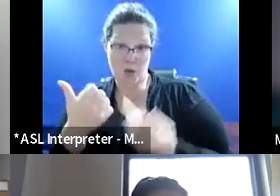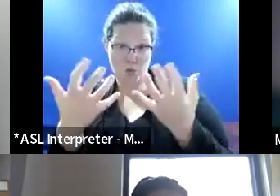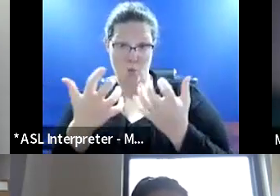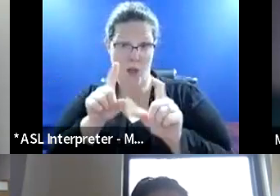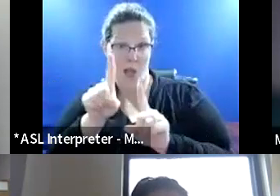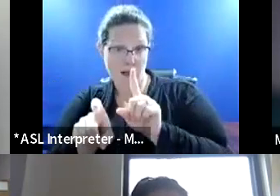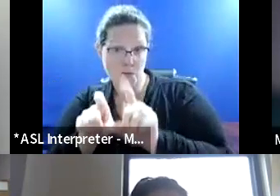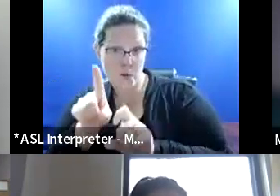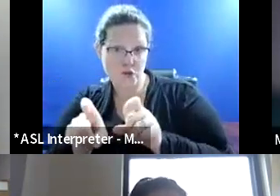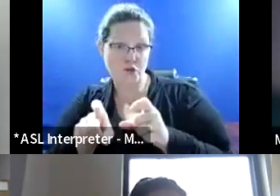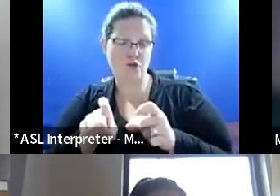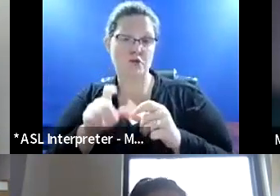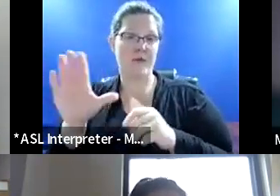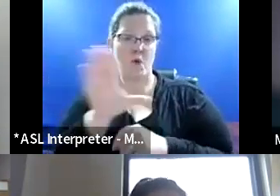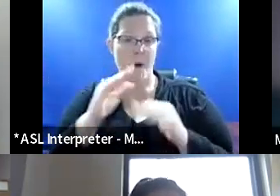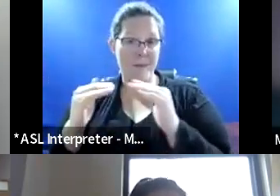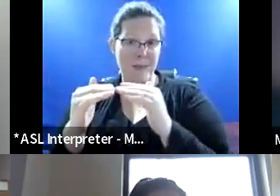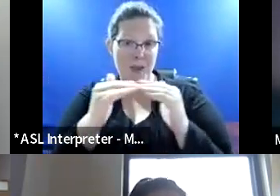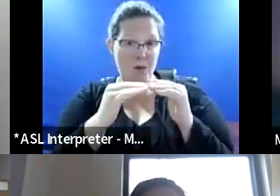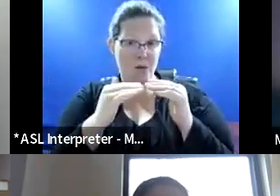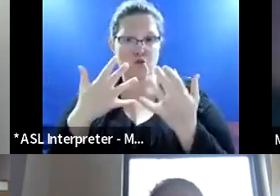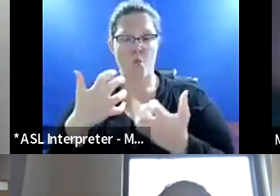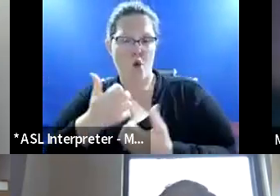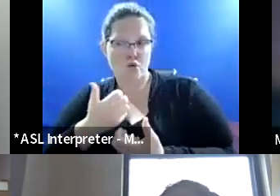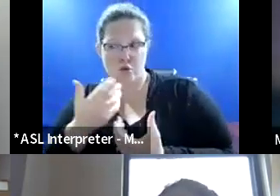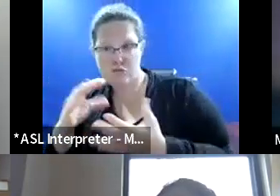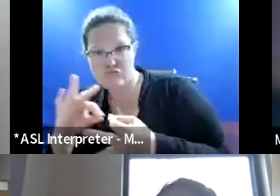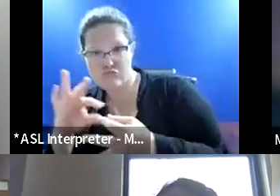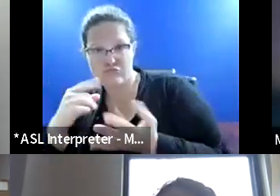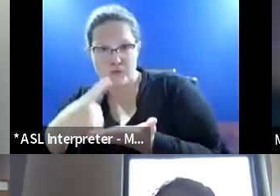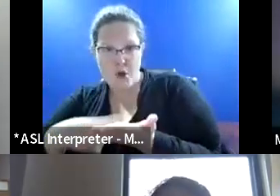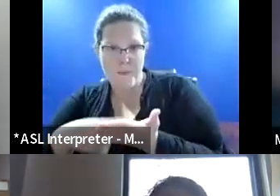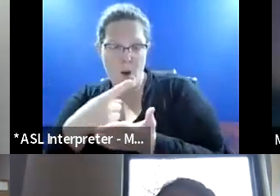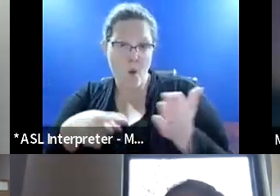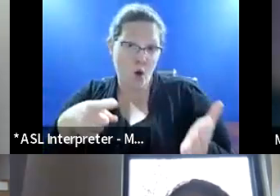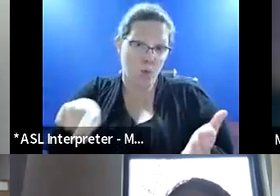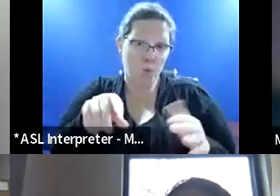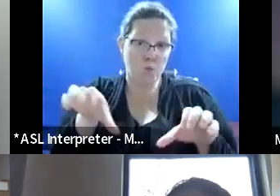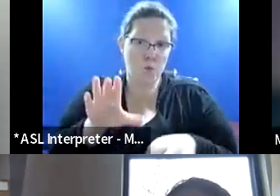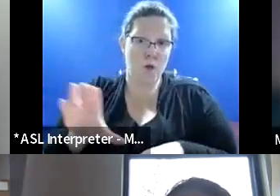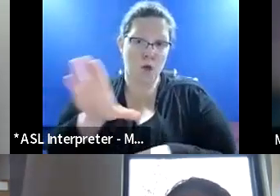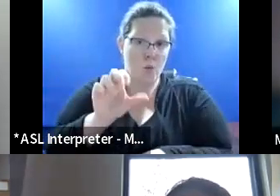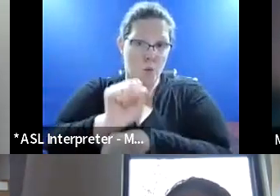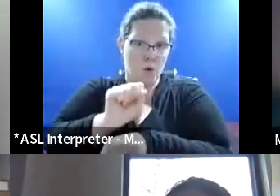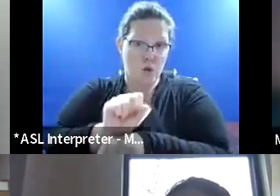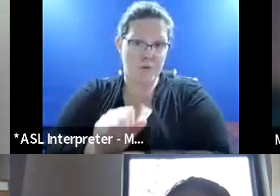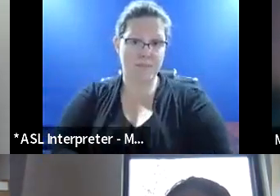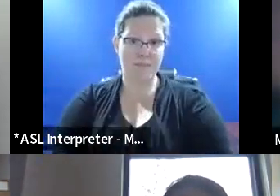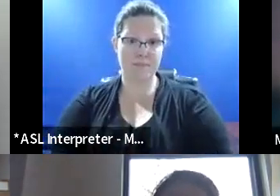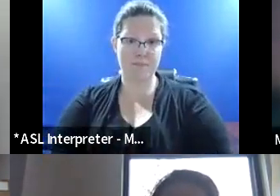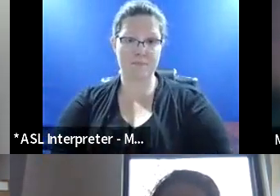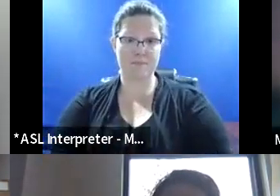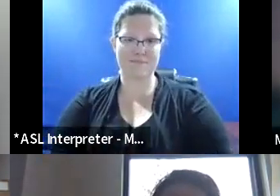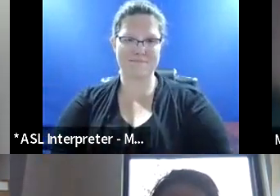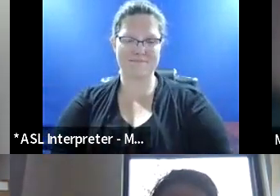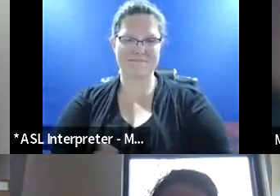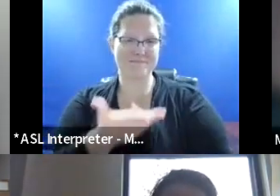THANK YOU SO MUCH. TODAY'S CALL REMINDS ME WHY. I THINK THIS HAS BEEN SO GREAT TO HEAR ALL THESE STORIES.